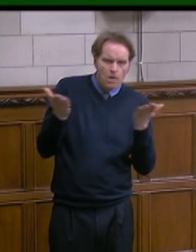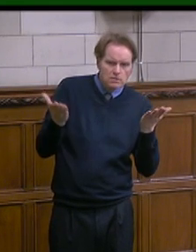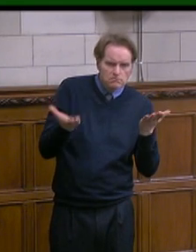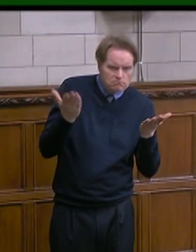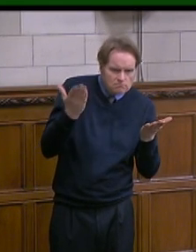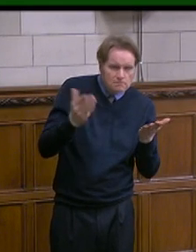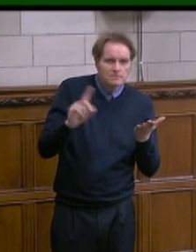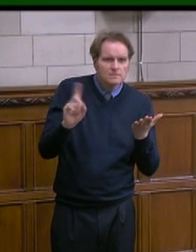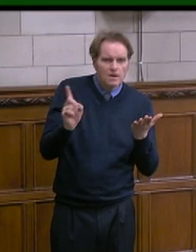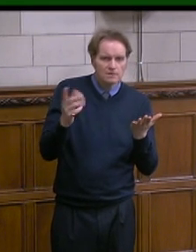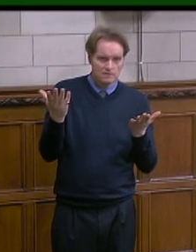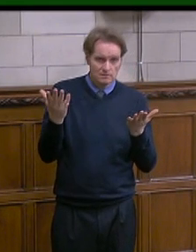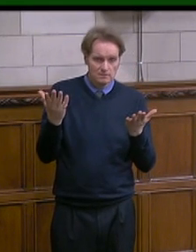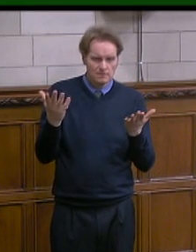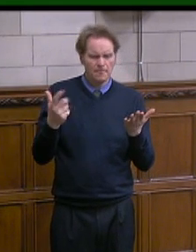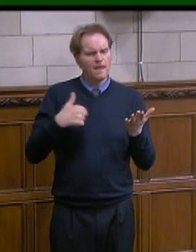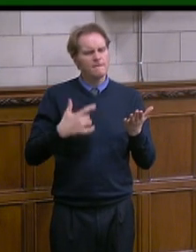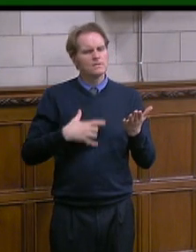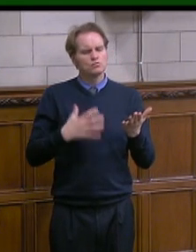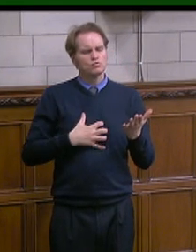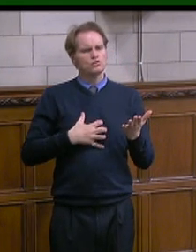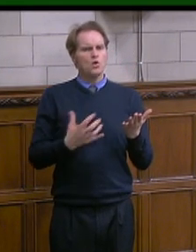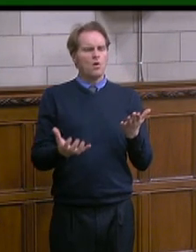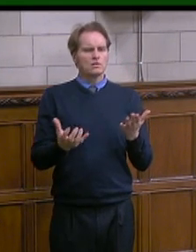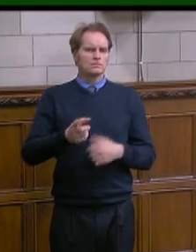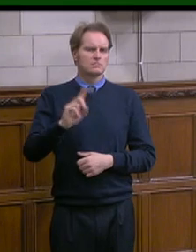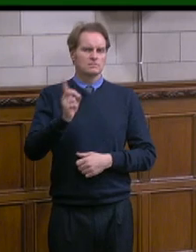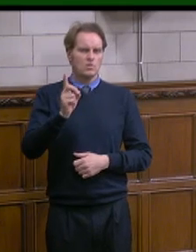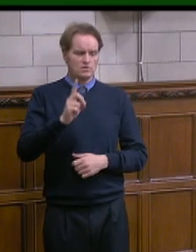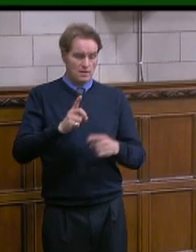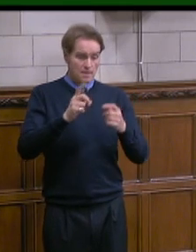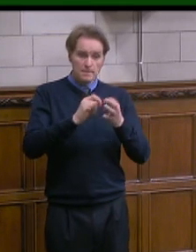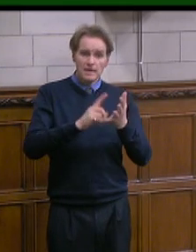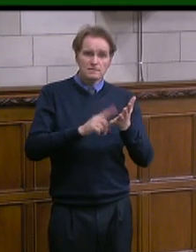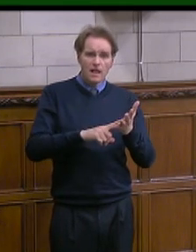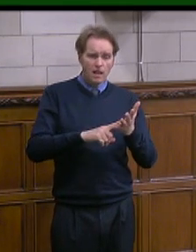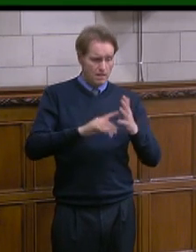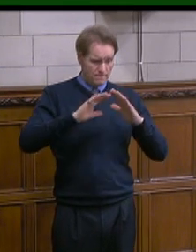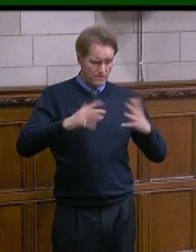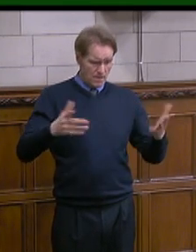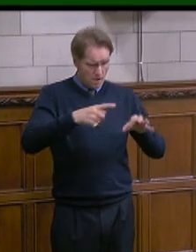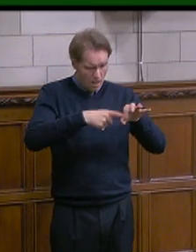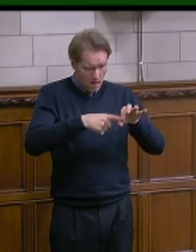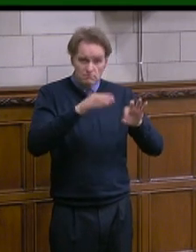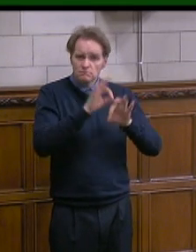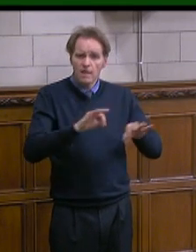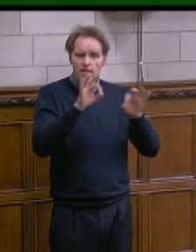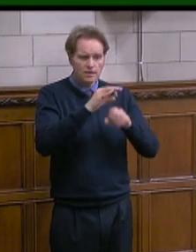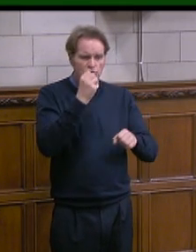It is a little shocking that BSL GCSE is not offered in schools, given what we heard from the hon.